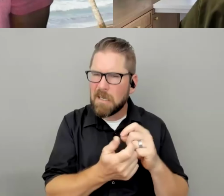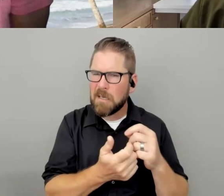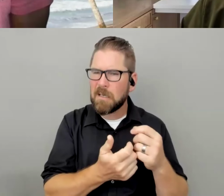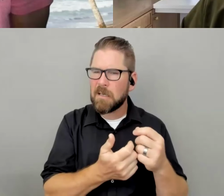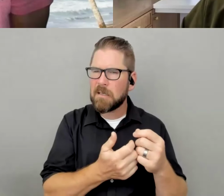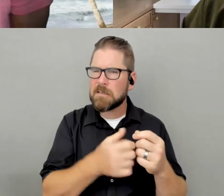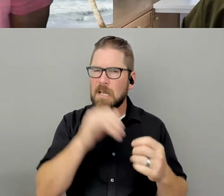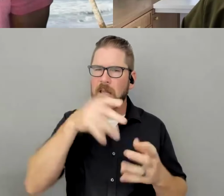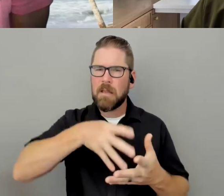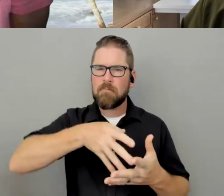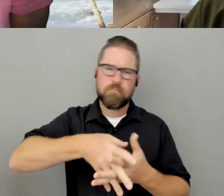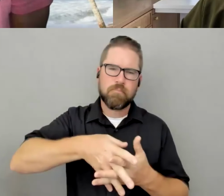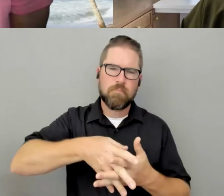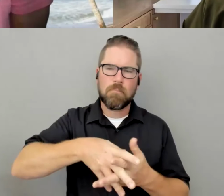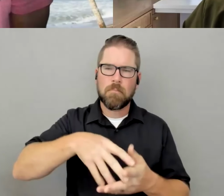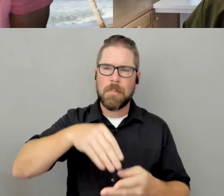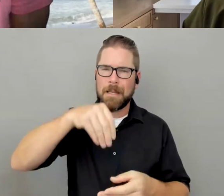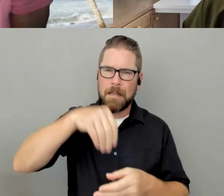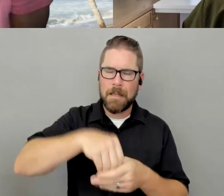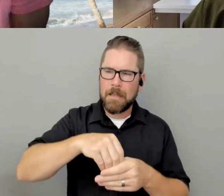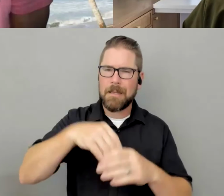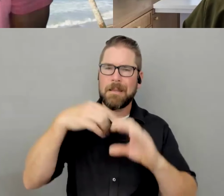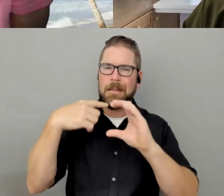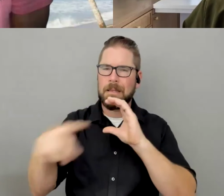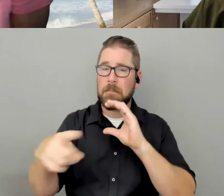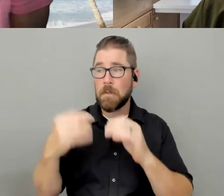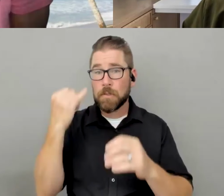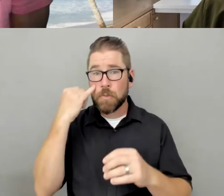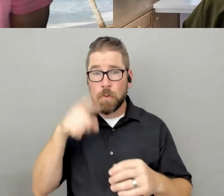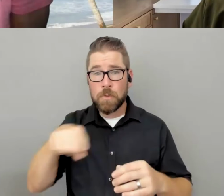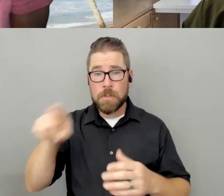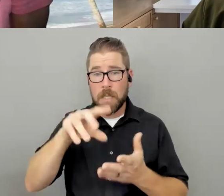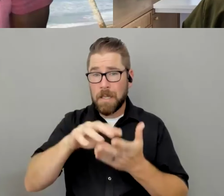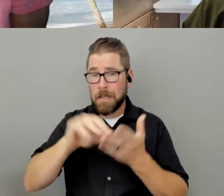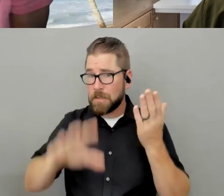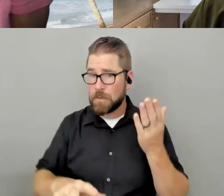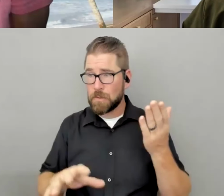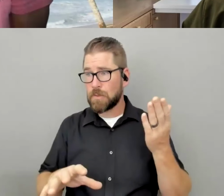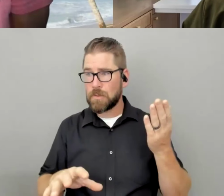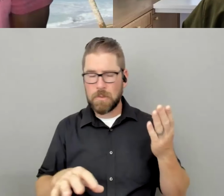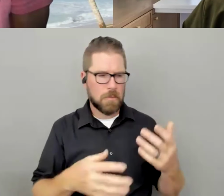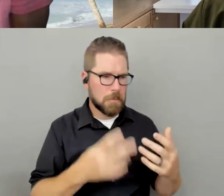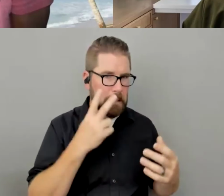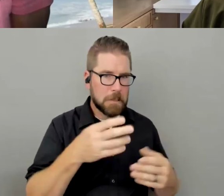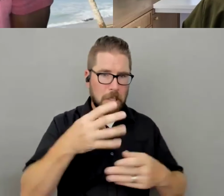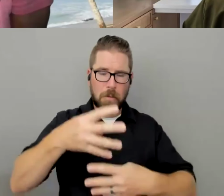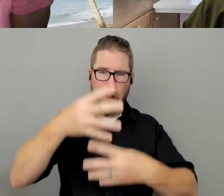So students don't know what Starfish is or not comfortable with it. And that's just an email. It just gets overlooked.